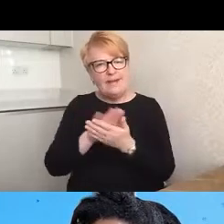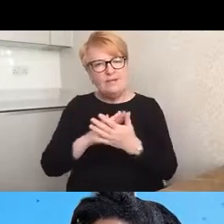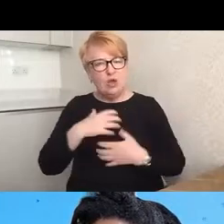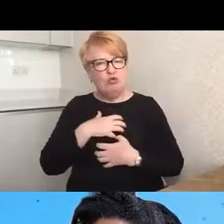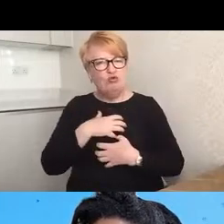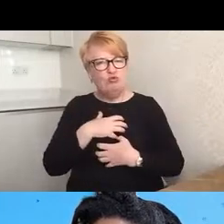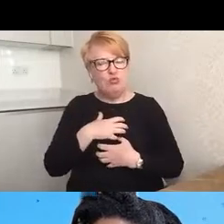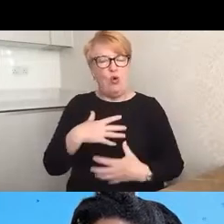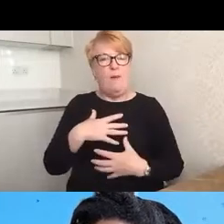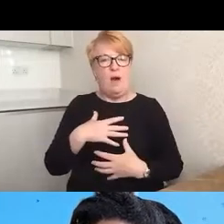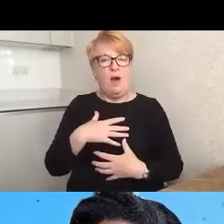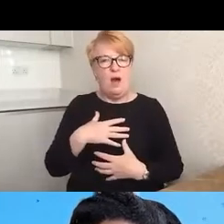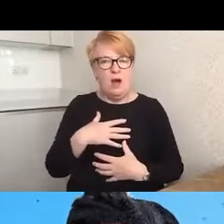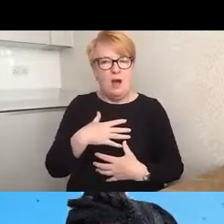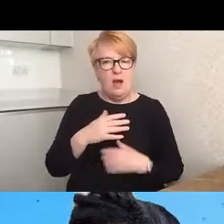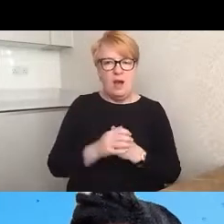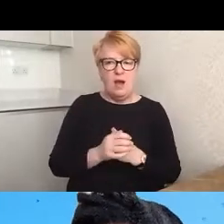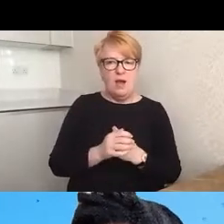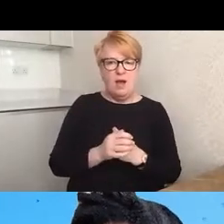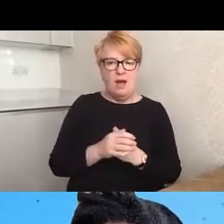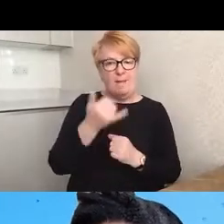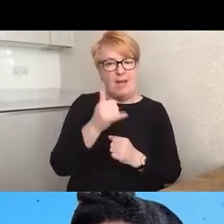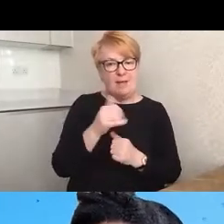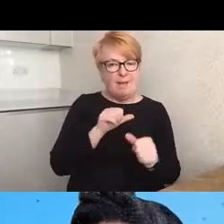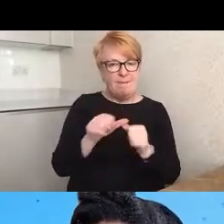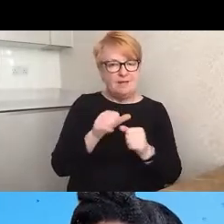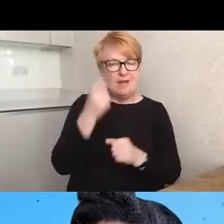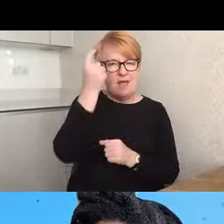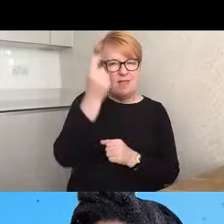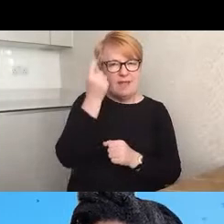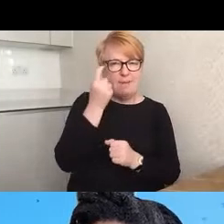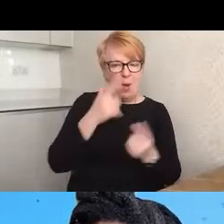And perhaps we're better suited to consider society as rhizomatic.